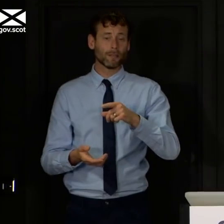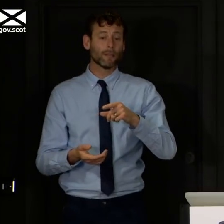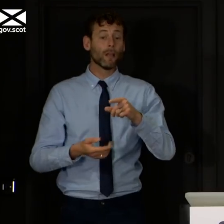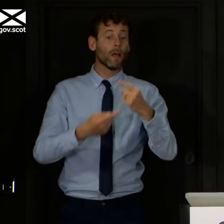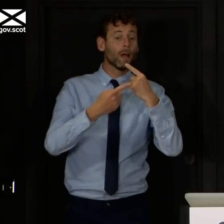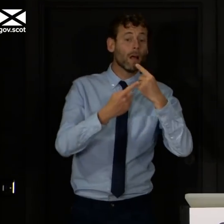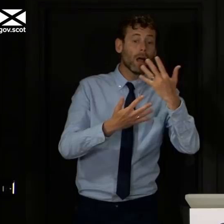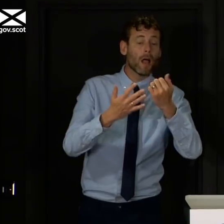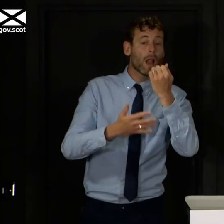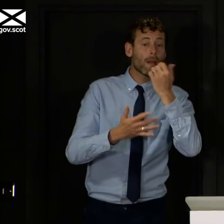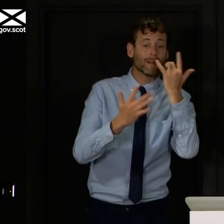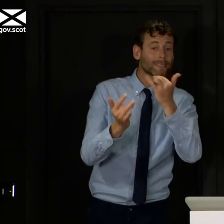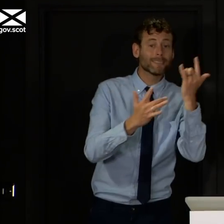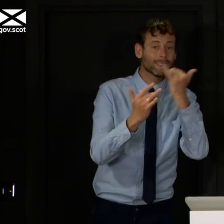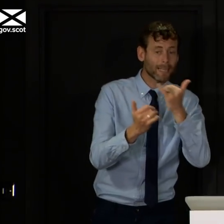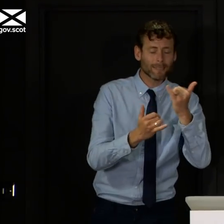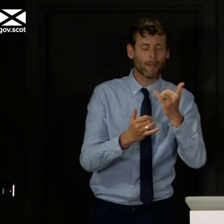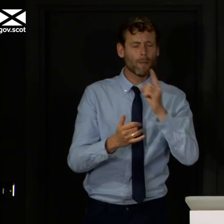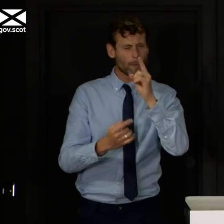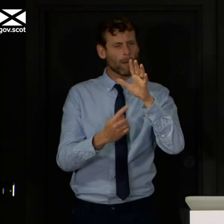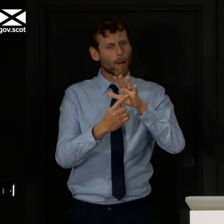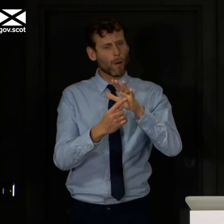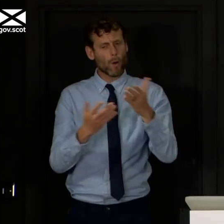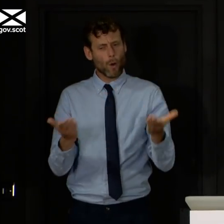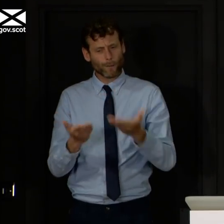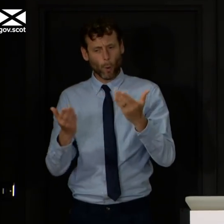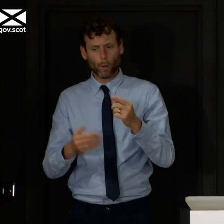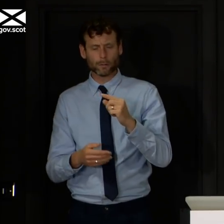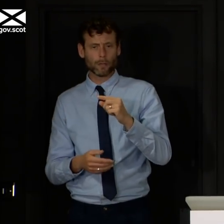care homes, not just in Scotland but in many countries, the actions that have been taken